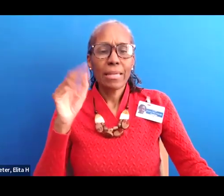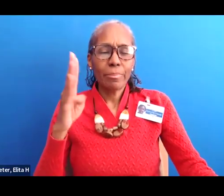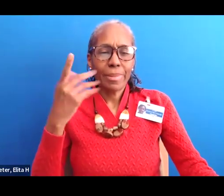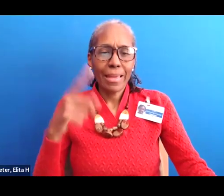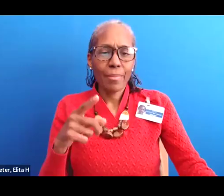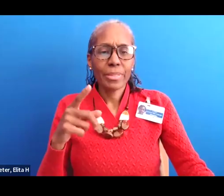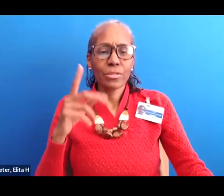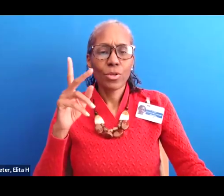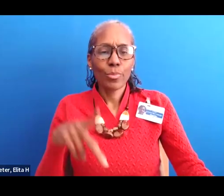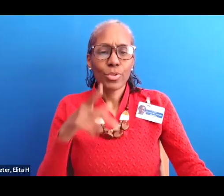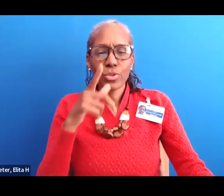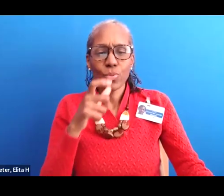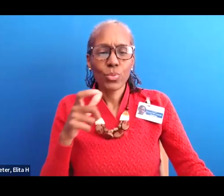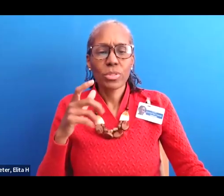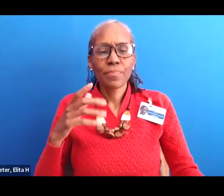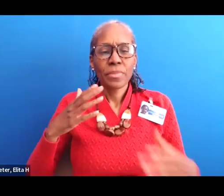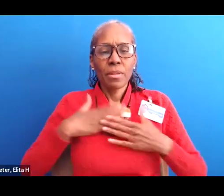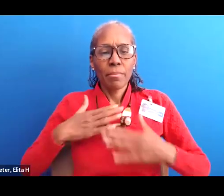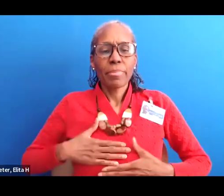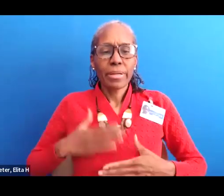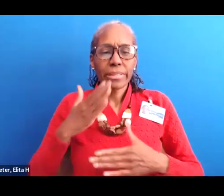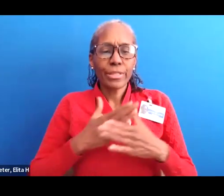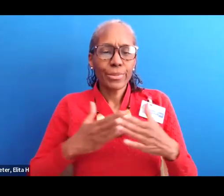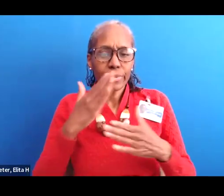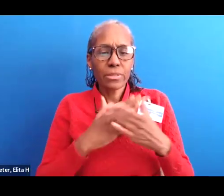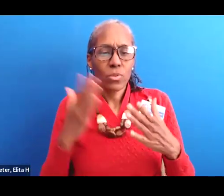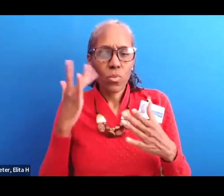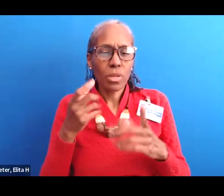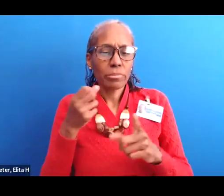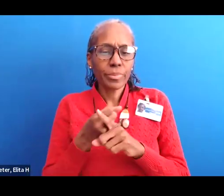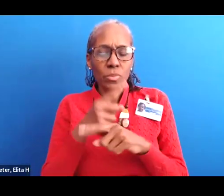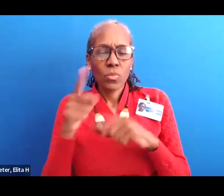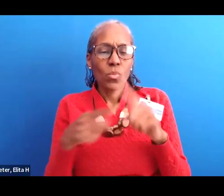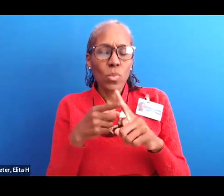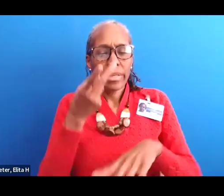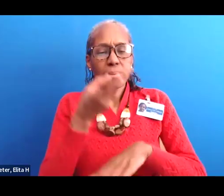for some body irritation. Why does it happen when it lay down on your back?